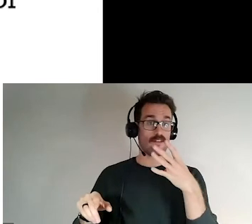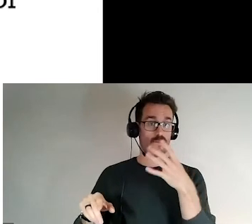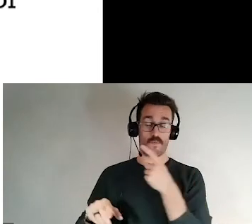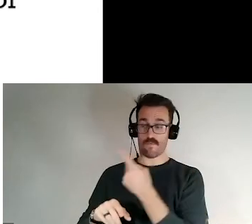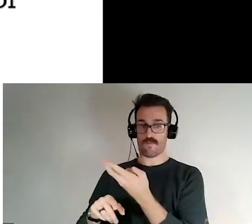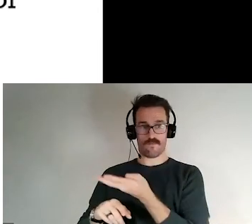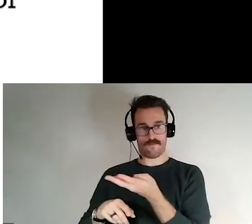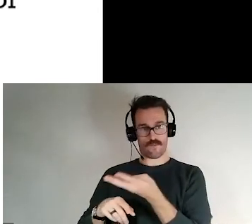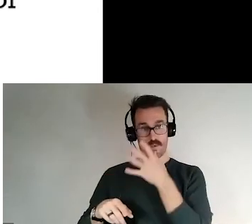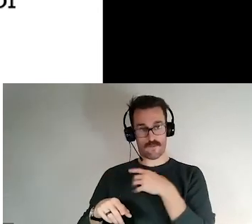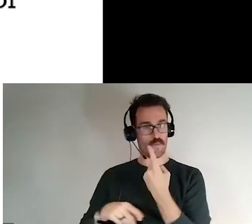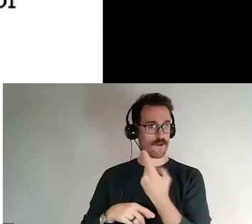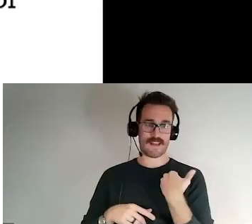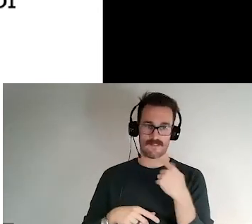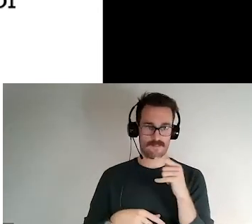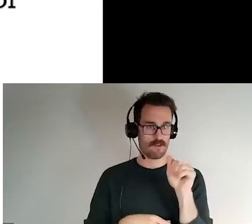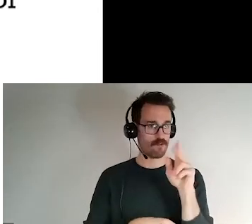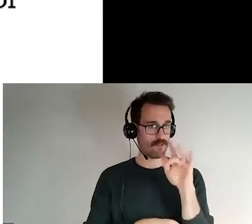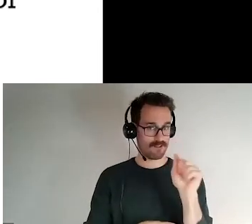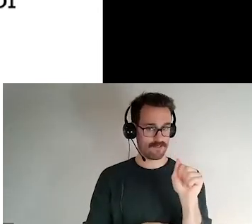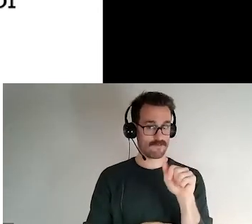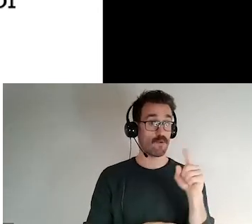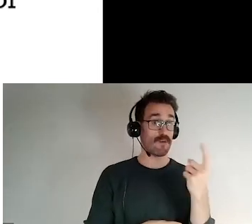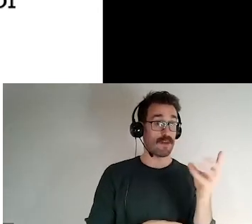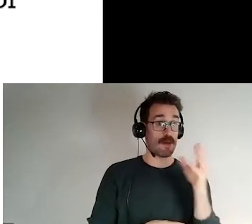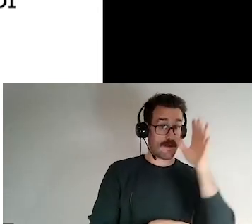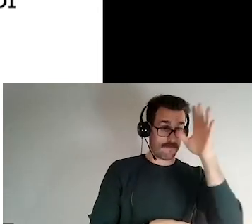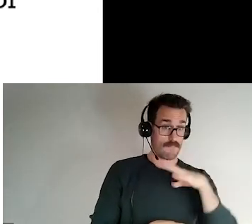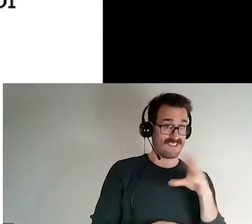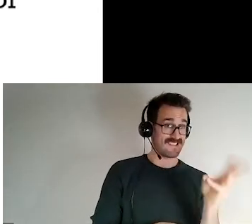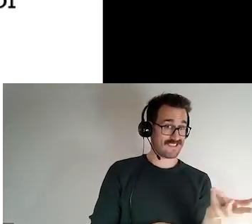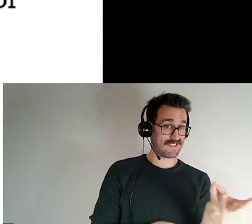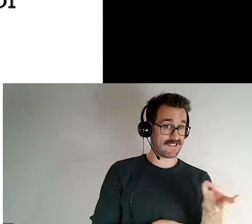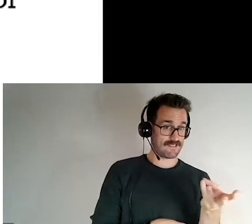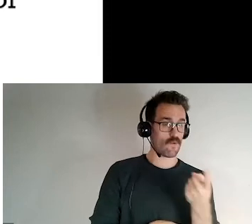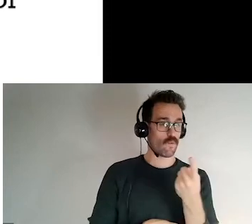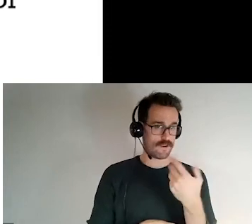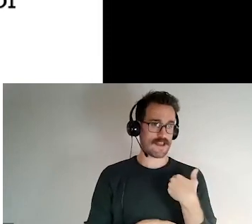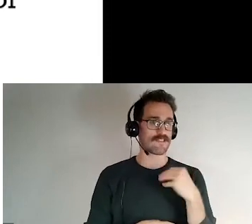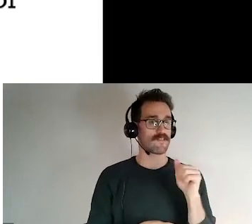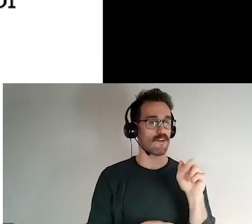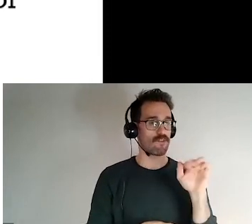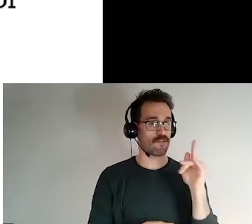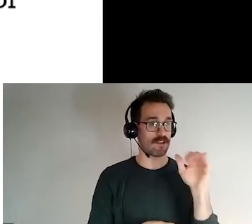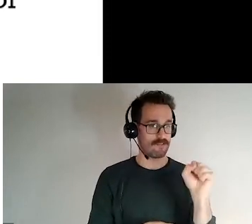arthritis doesn't necessarily cause disability in everyone who experiences it, for those who